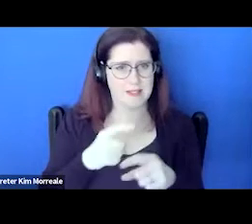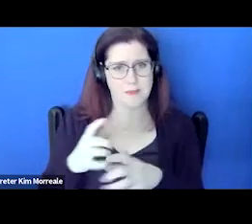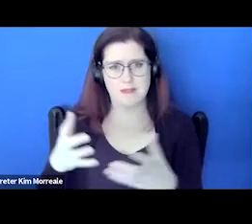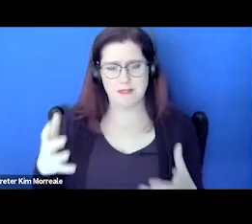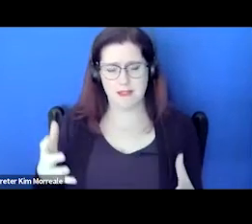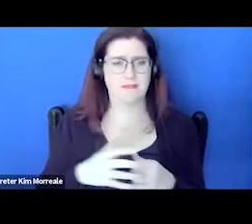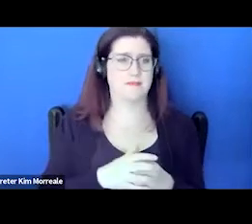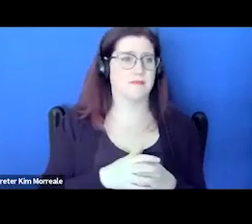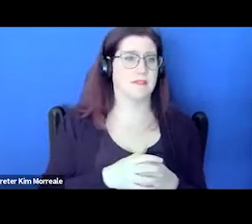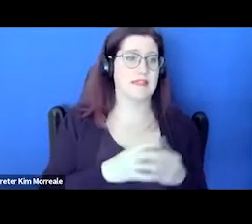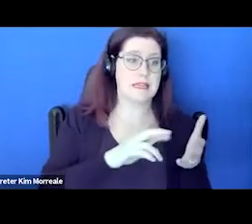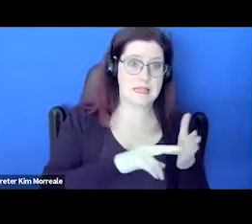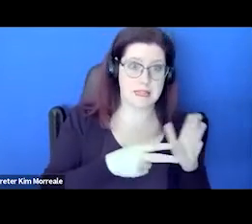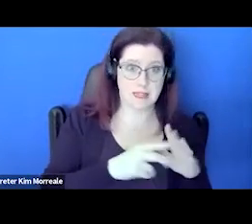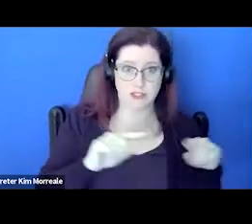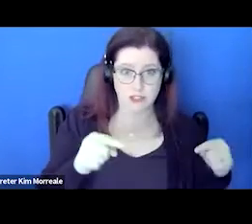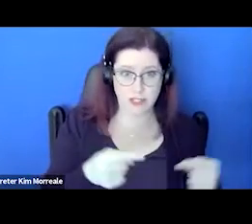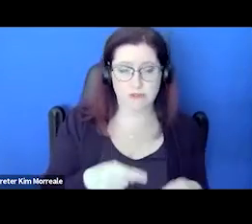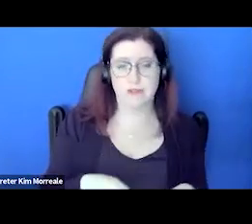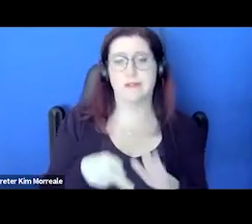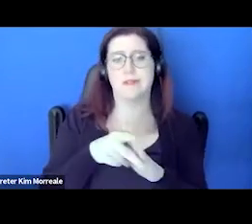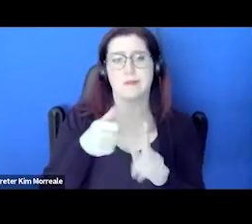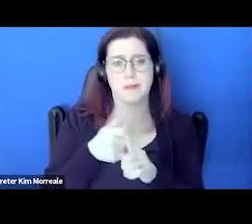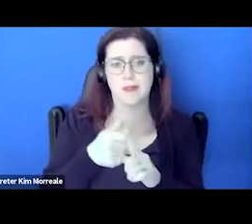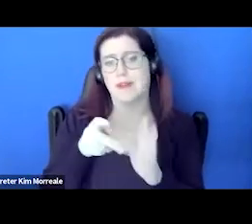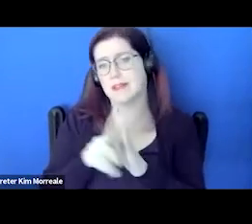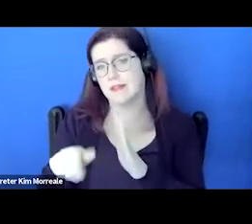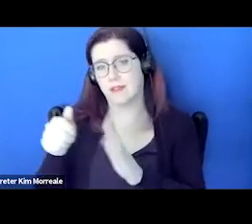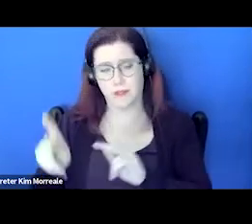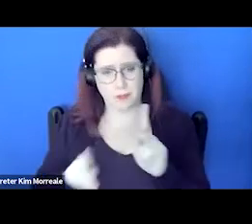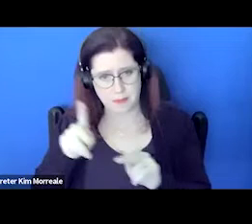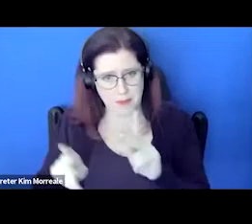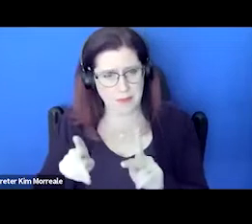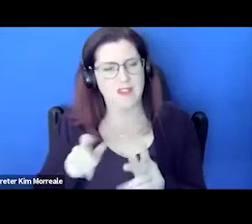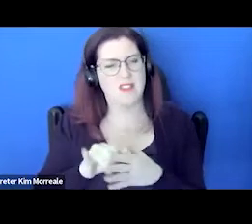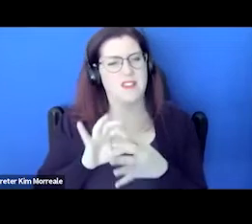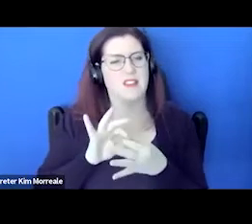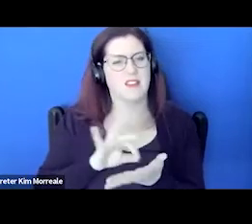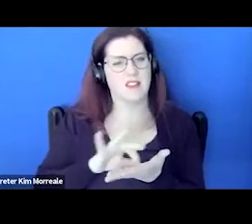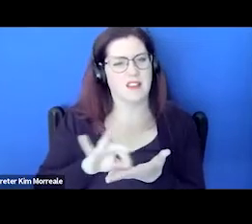intentional injuries, suicide and homicide and that accounts for 75 per percent